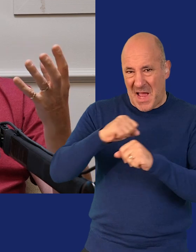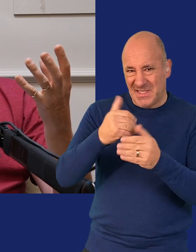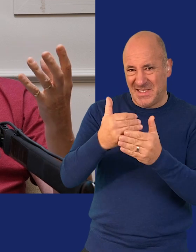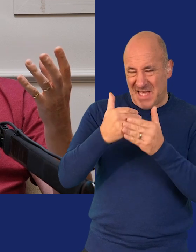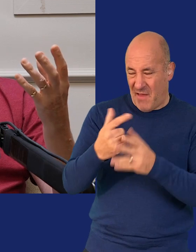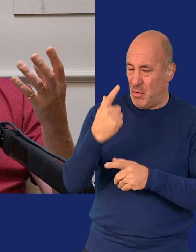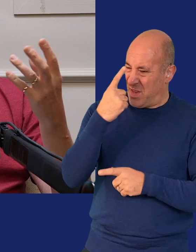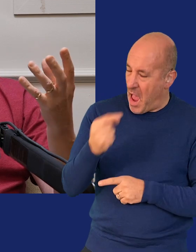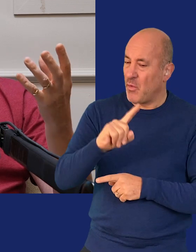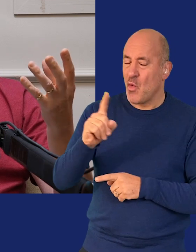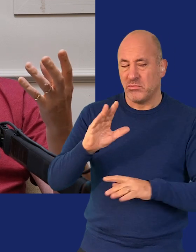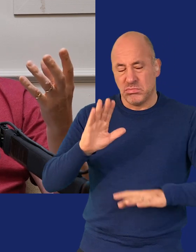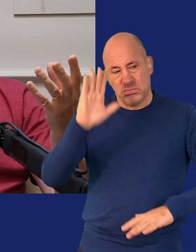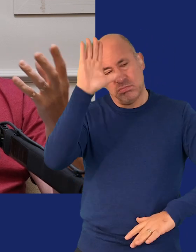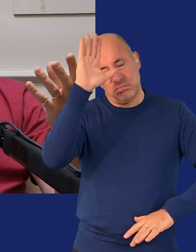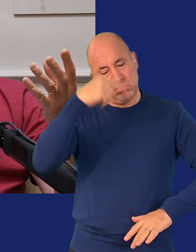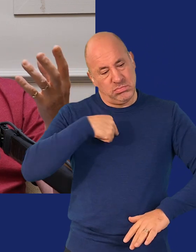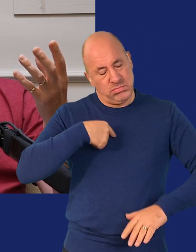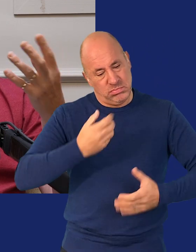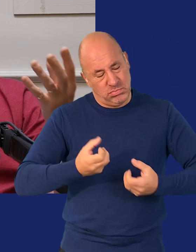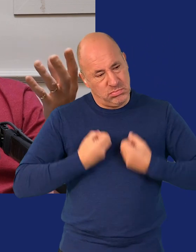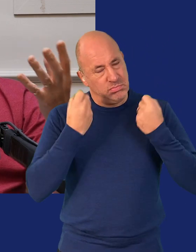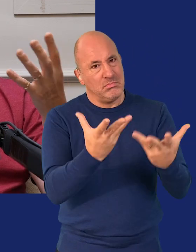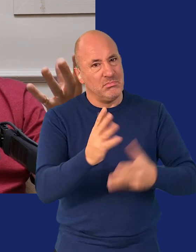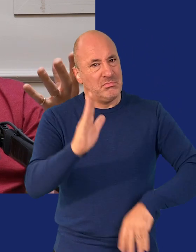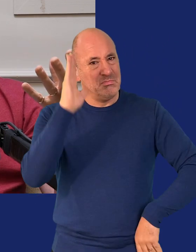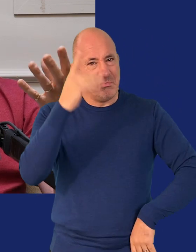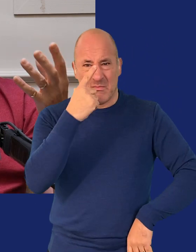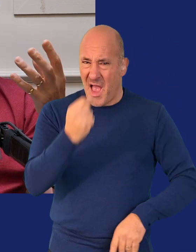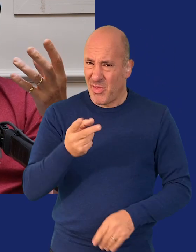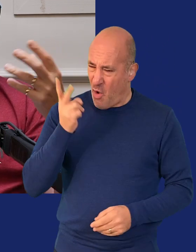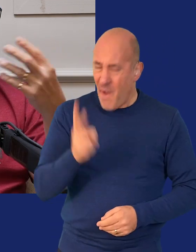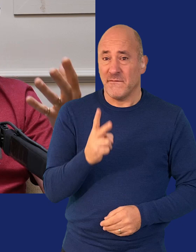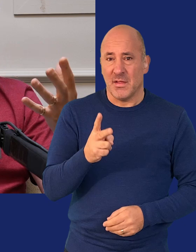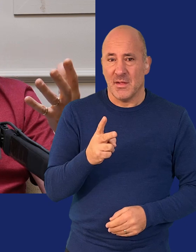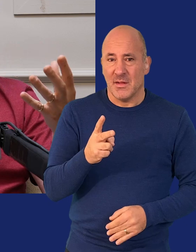in our work is trying to give people the space and the confidence and the safety,